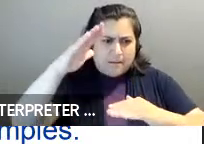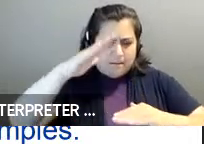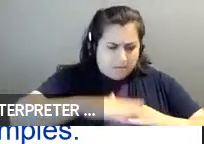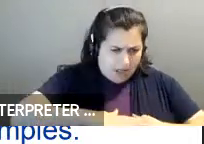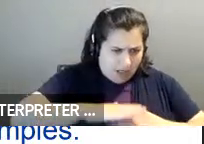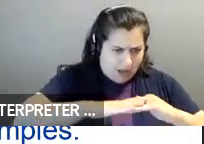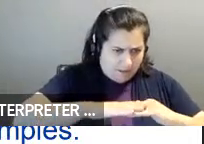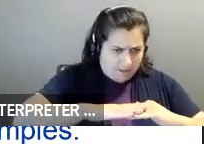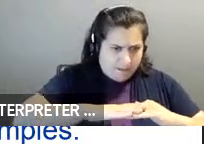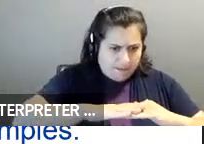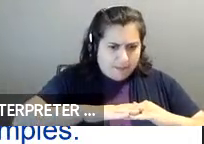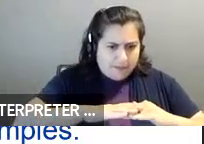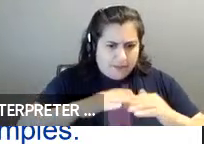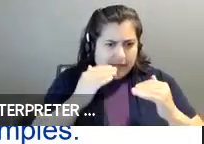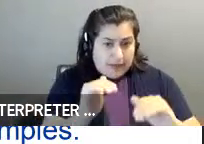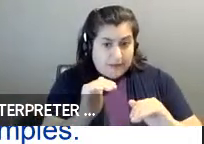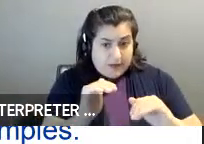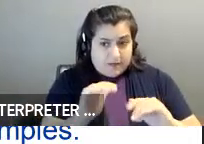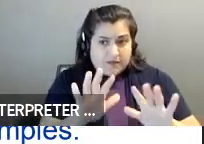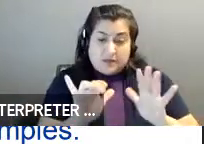Some key findings with regards to this.